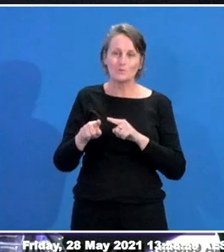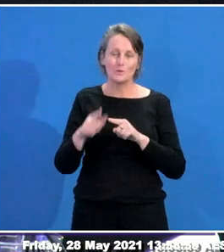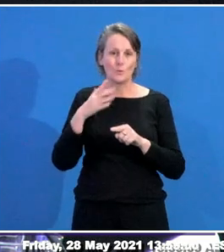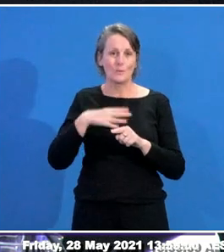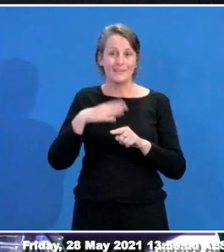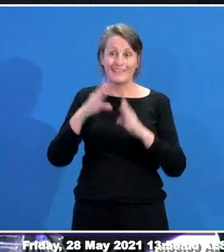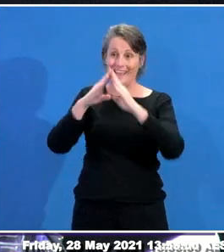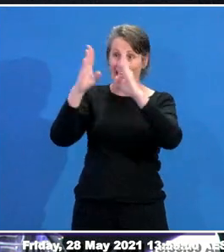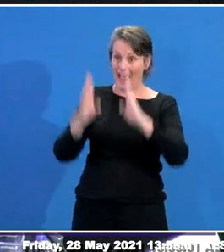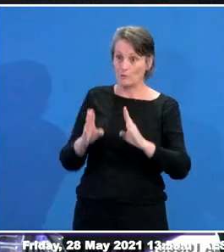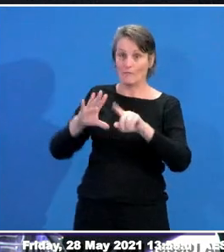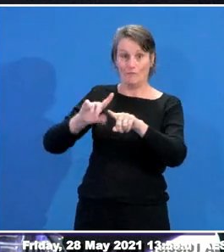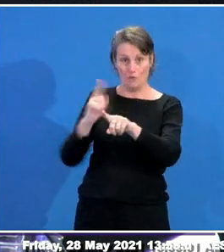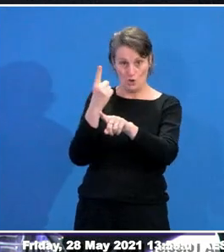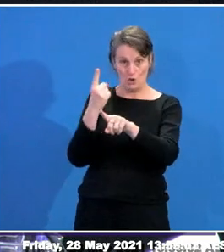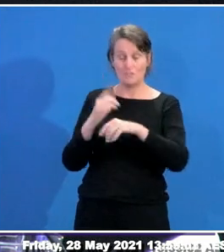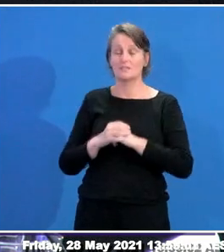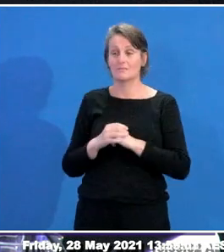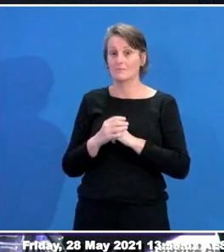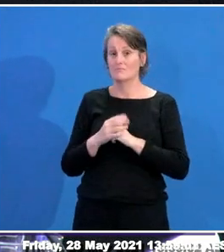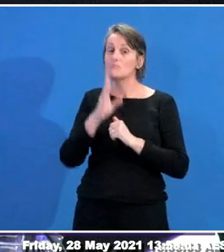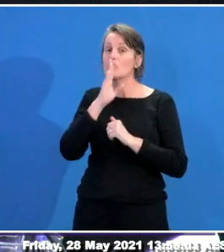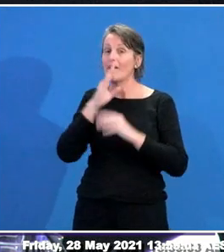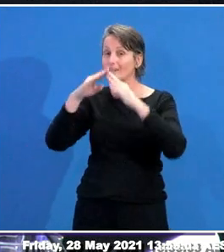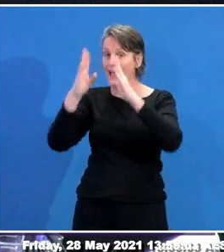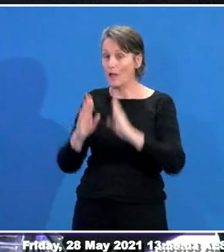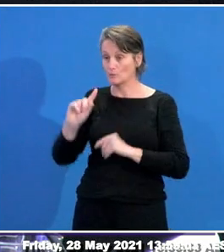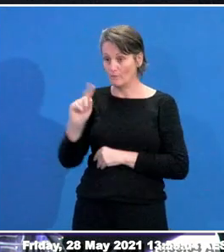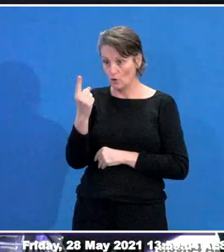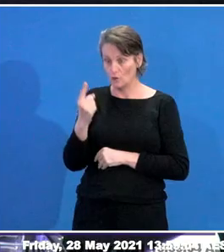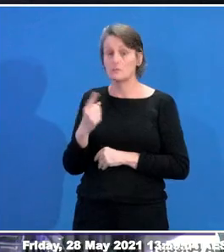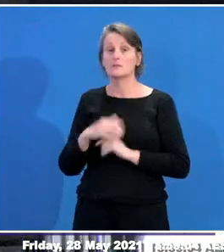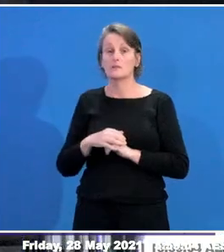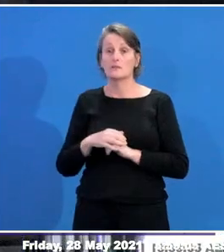property to modify and that to be locked in before we would fund the modifications.